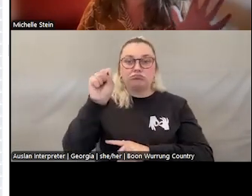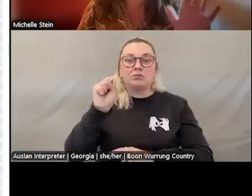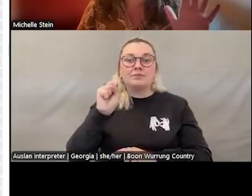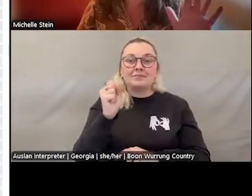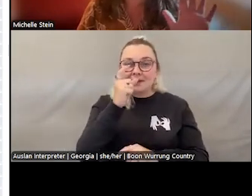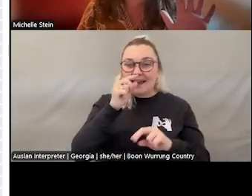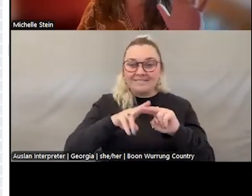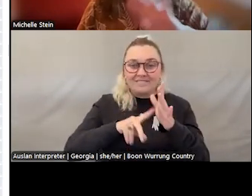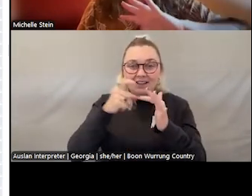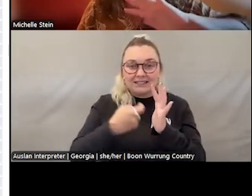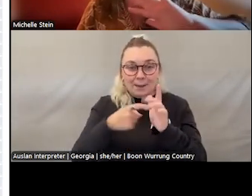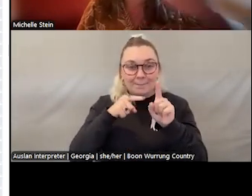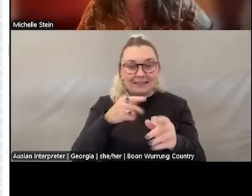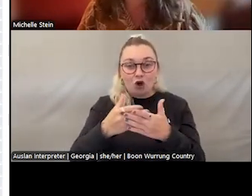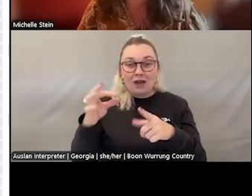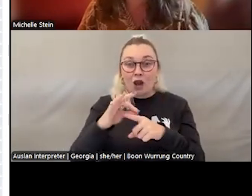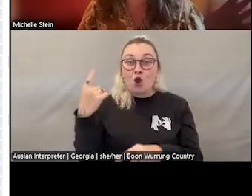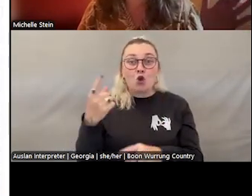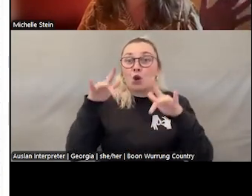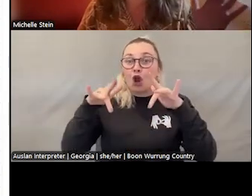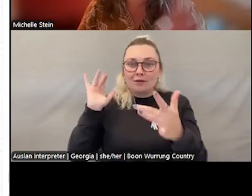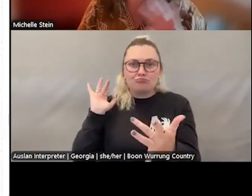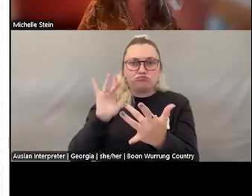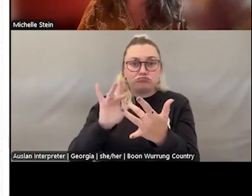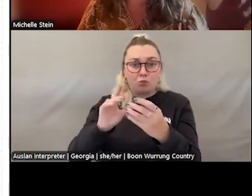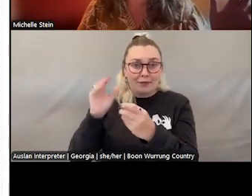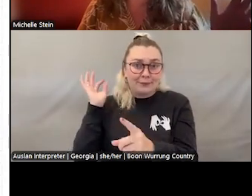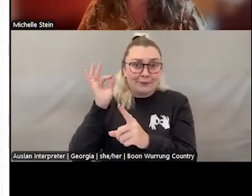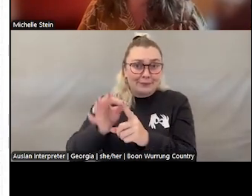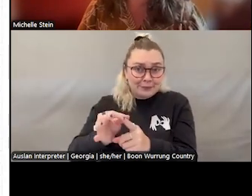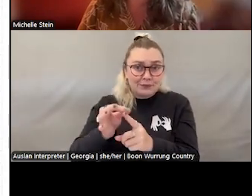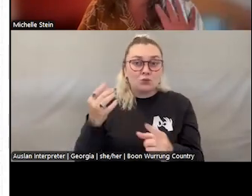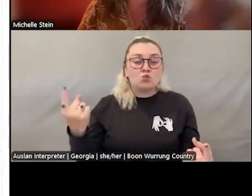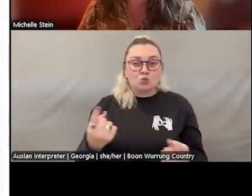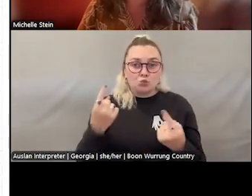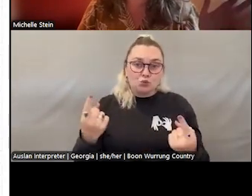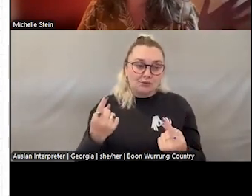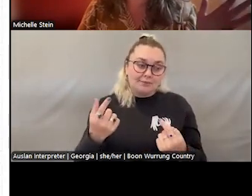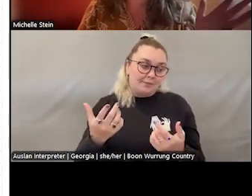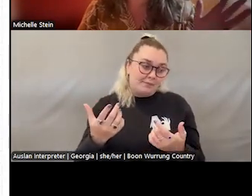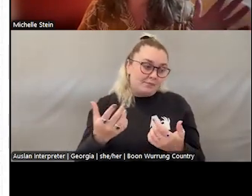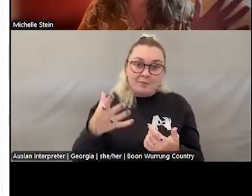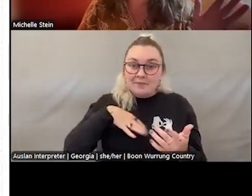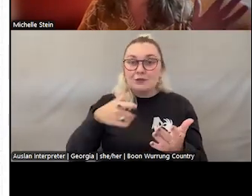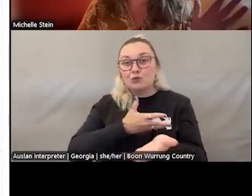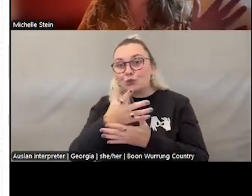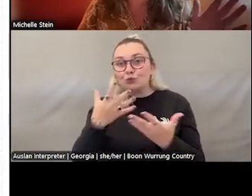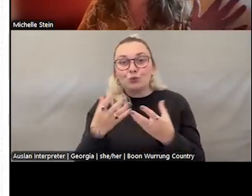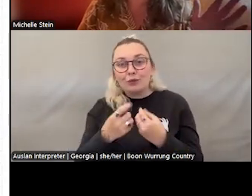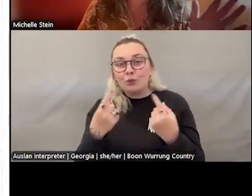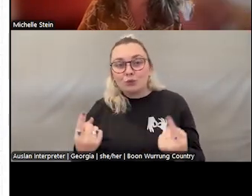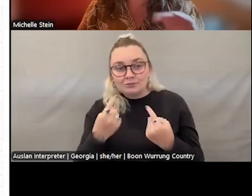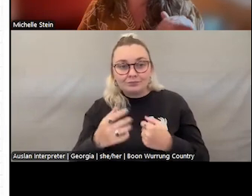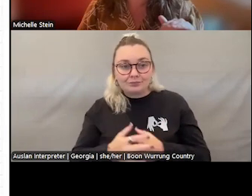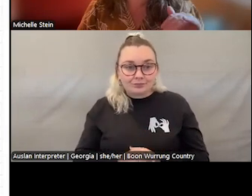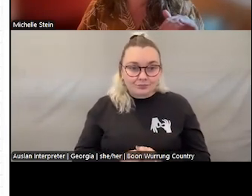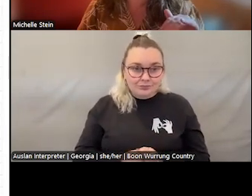based on the colours, who have we not had contact with, who do we need to talk to. It is the same